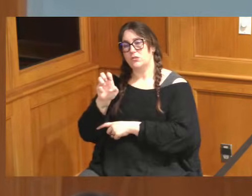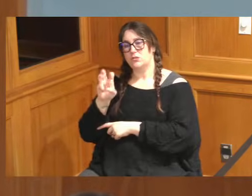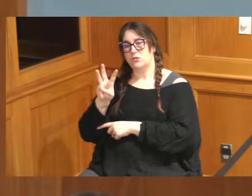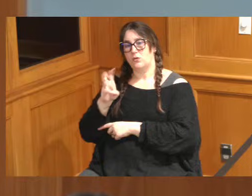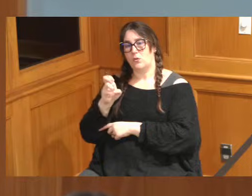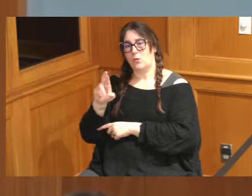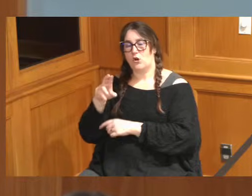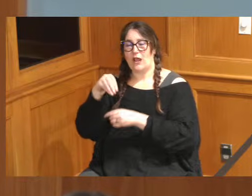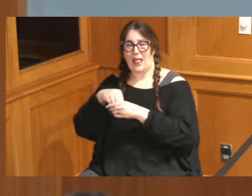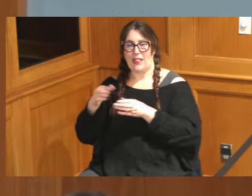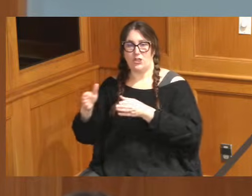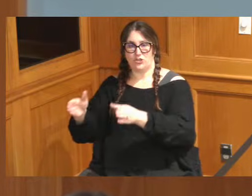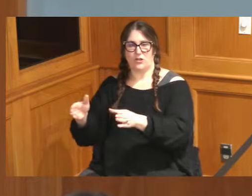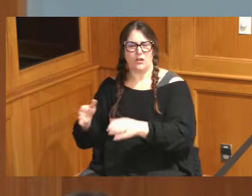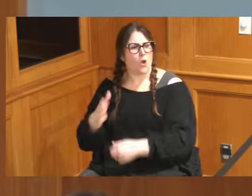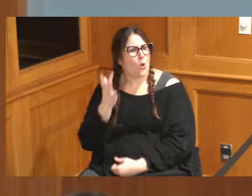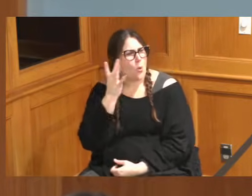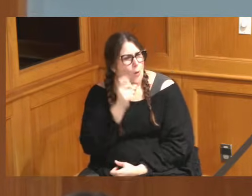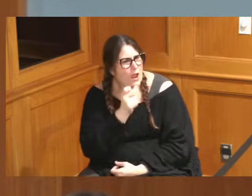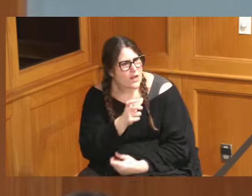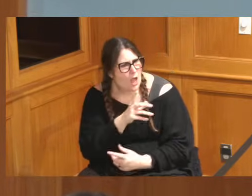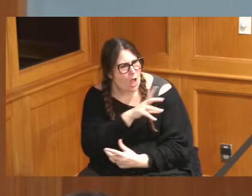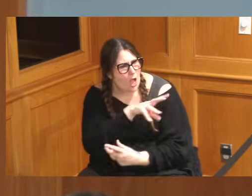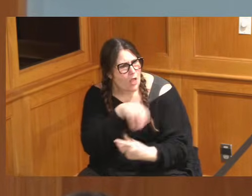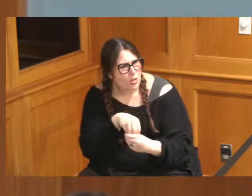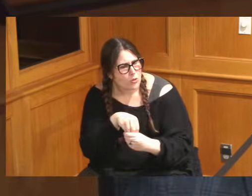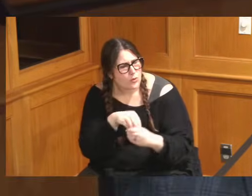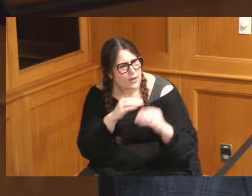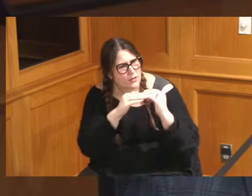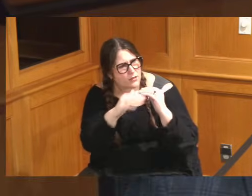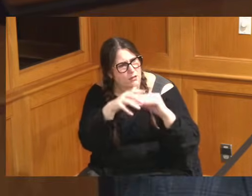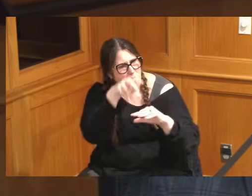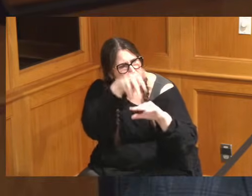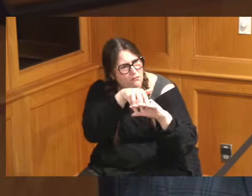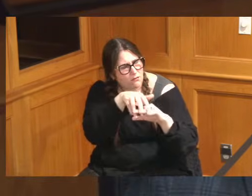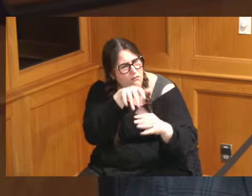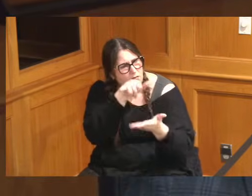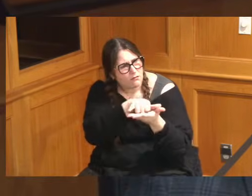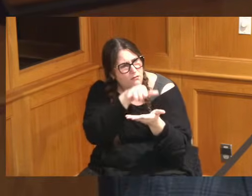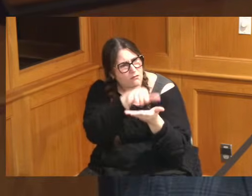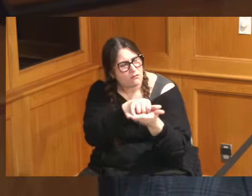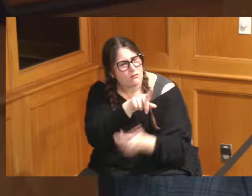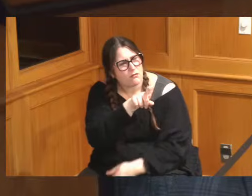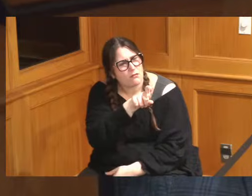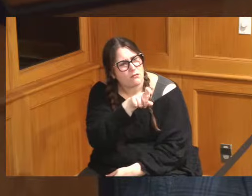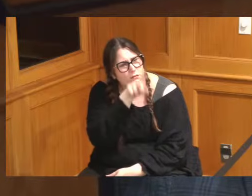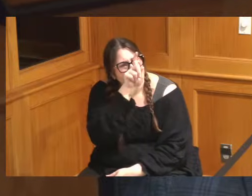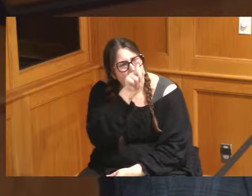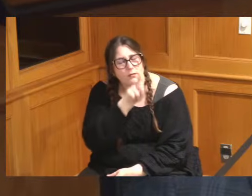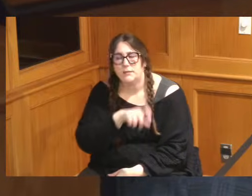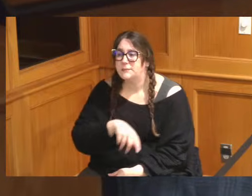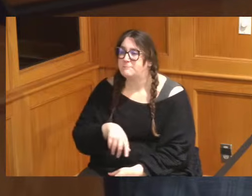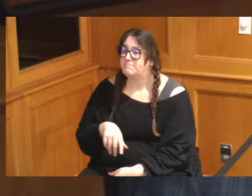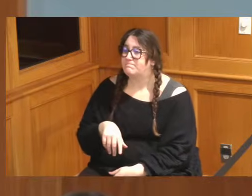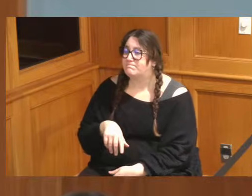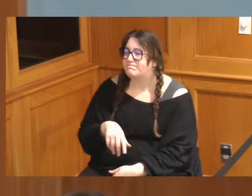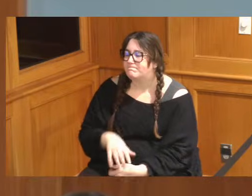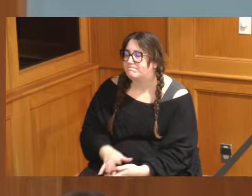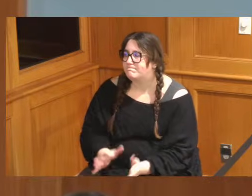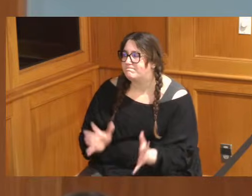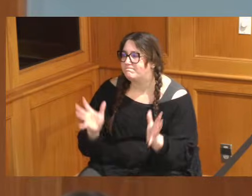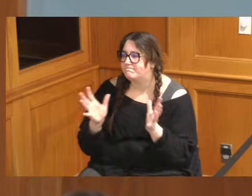side. Why wouldn't you include impervious surface in this? I don't know why it wasn't included when